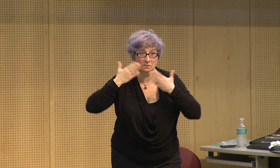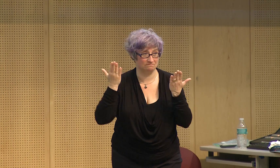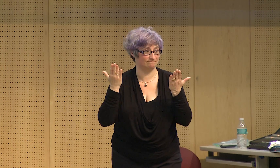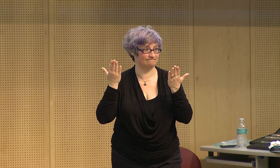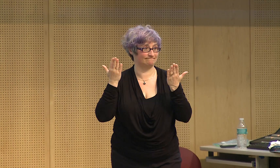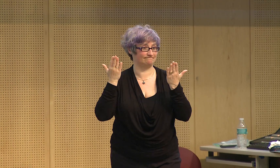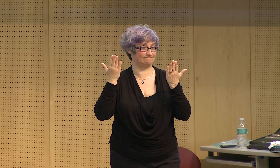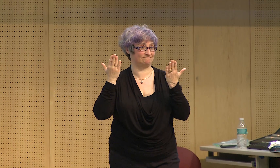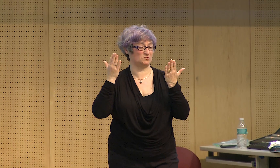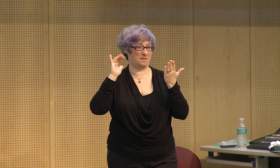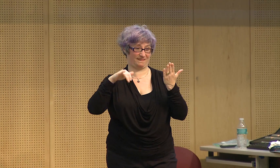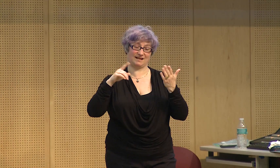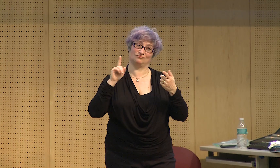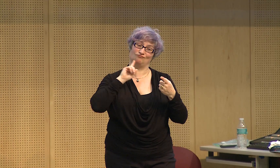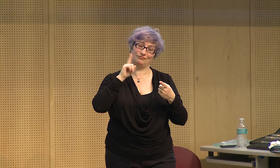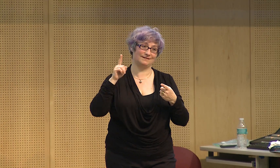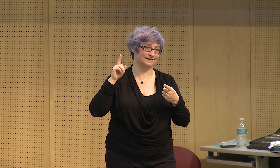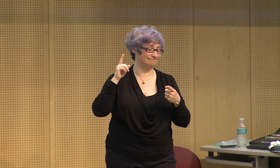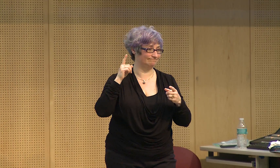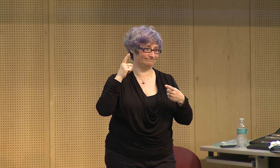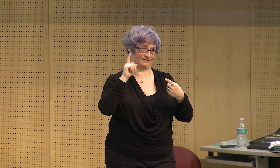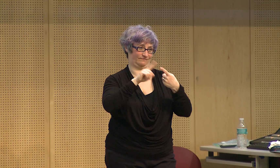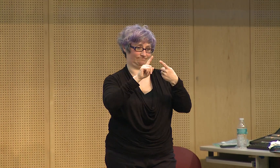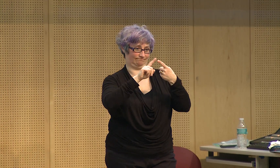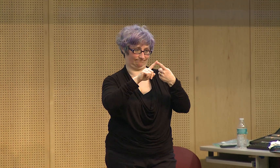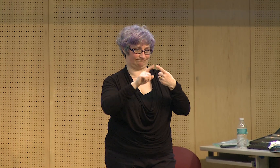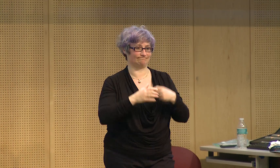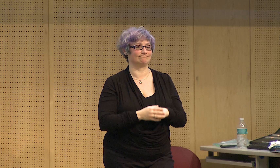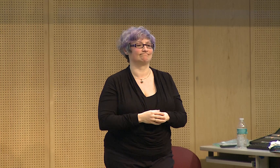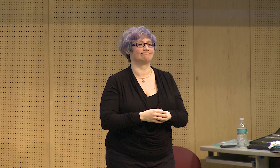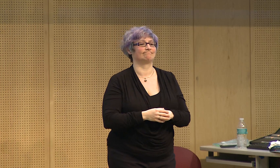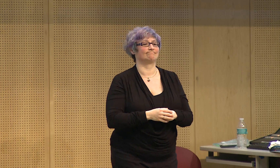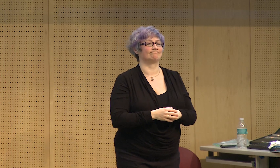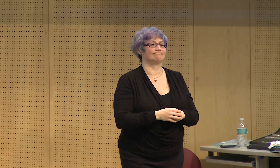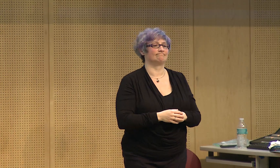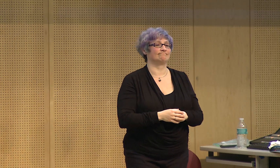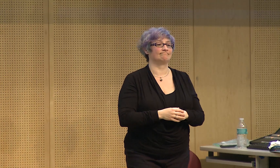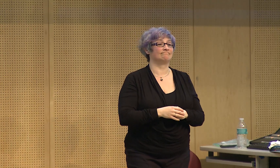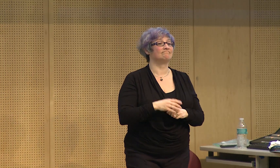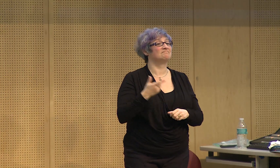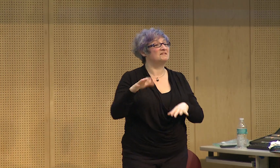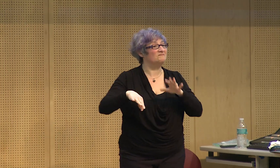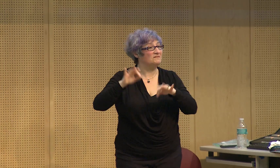for students and children who are hearing, but there is a dearth of research for students